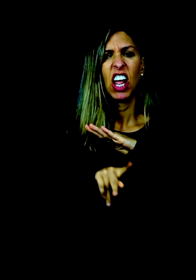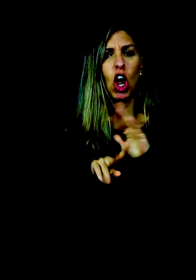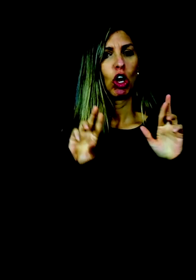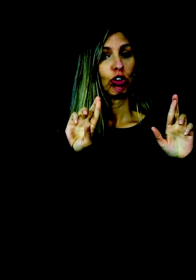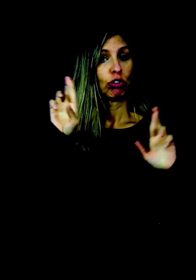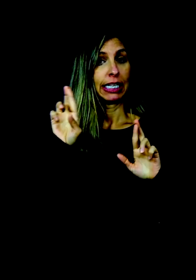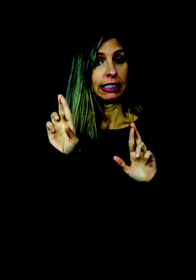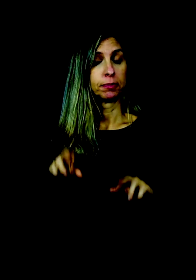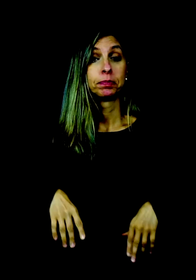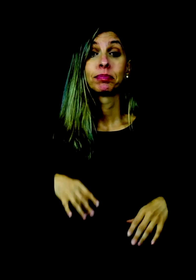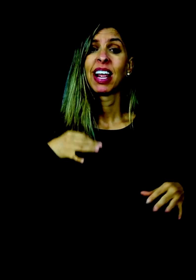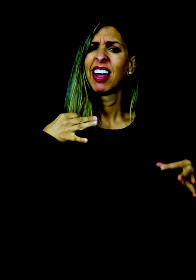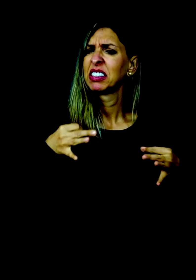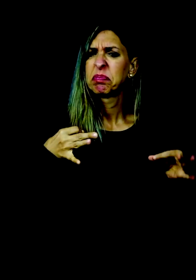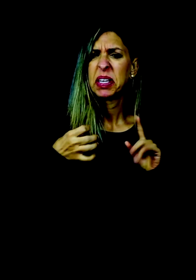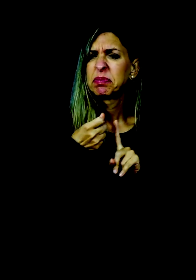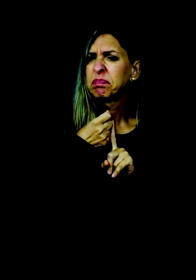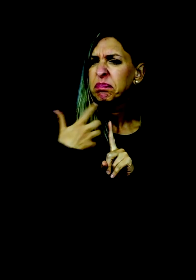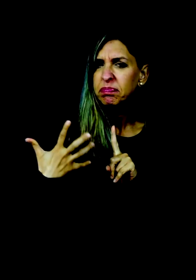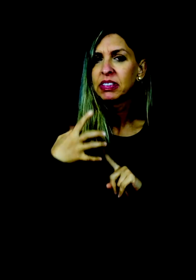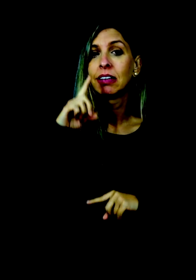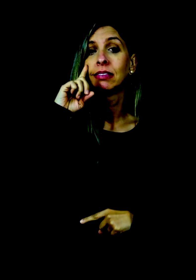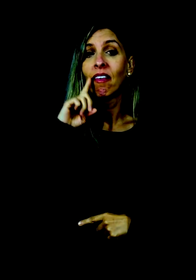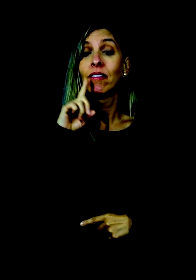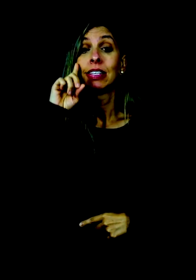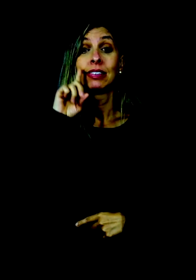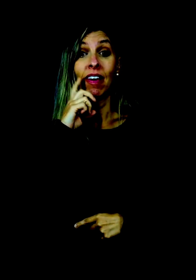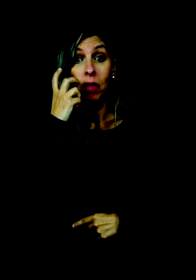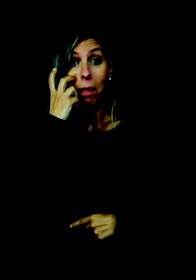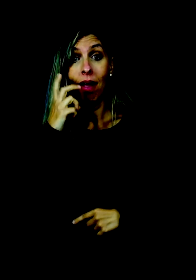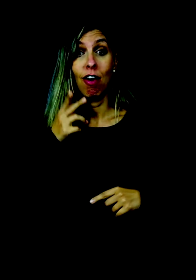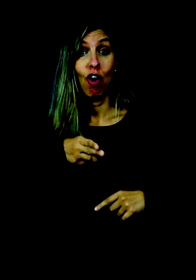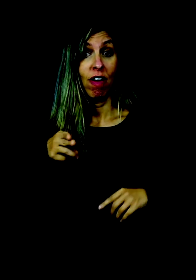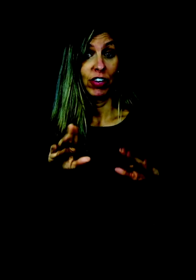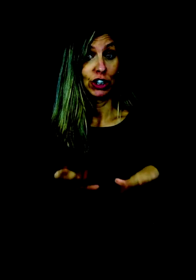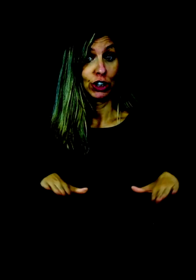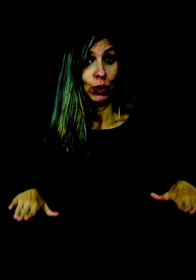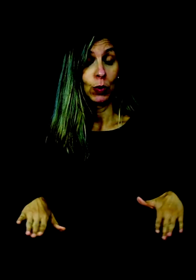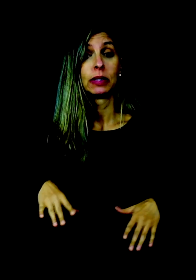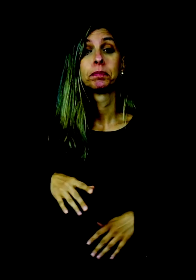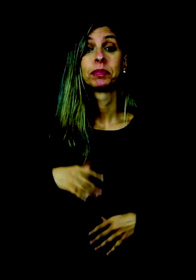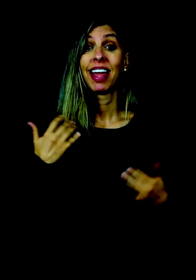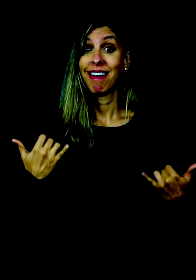kindergarten readiness for Minnesota children who are Deaf, DeafBlind & hard of hearing.